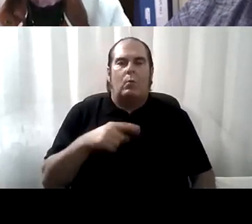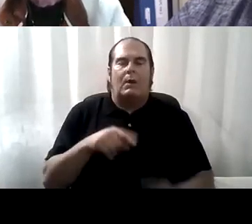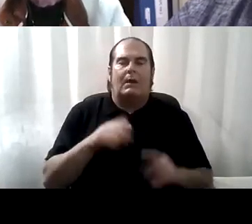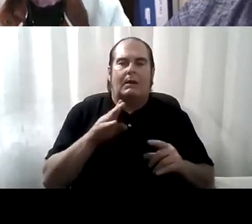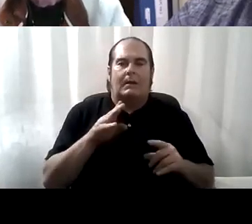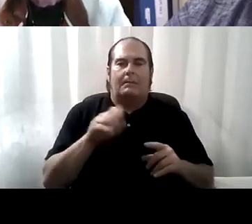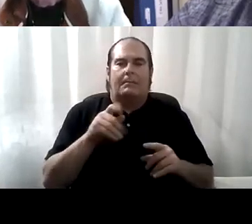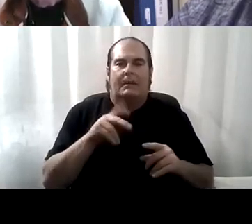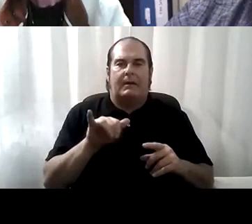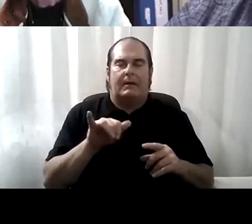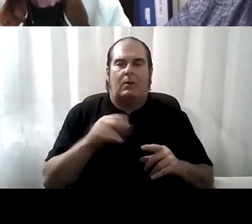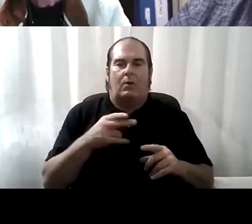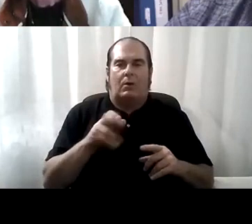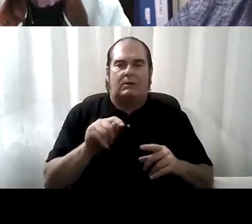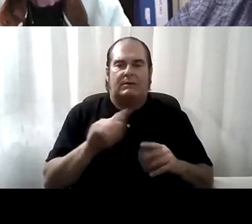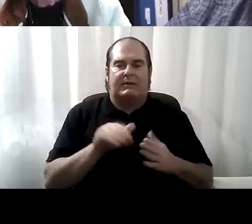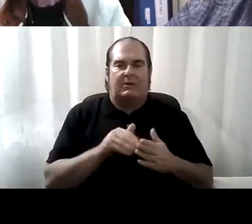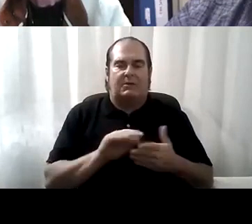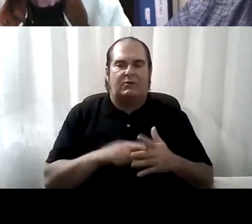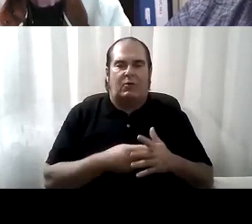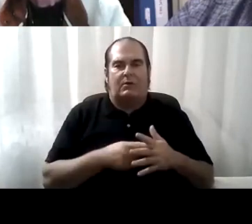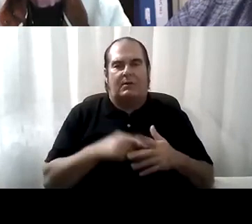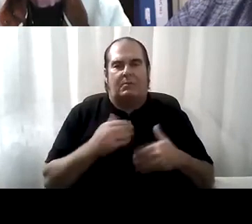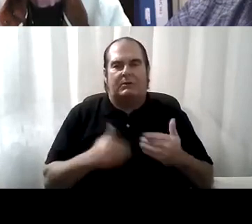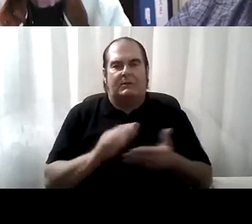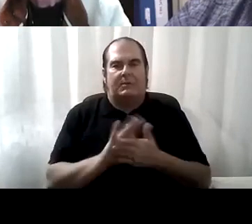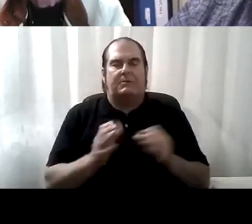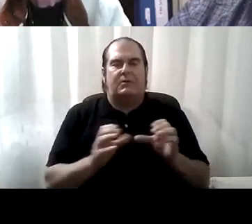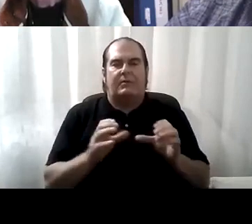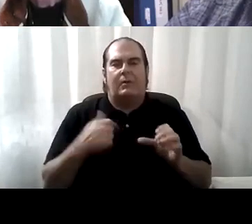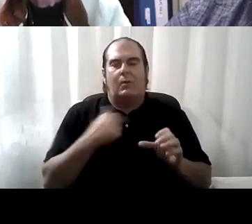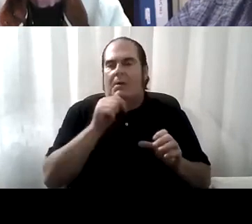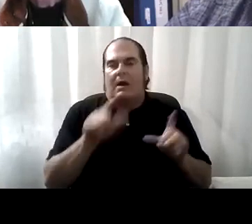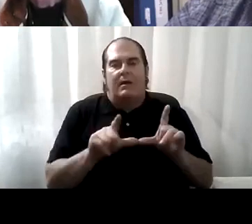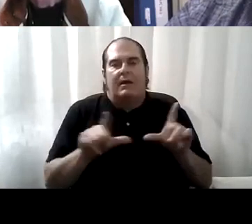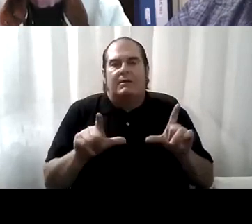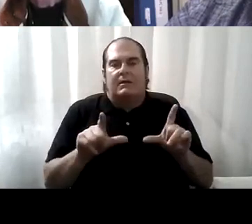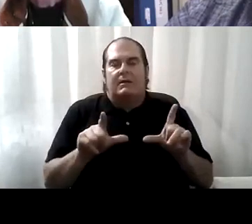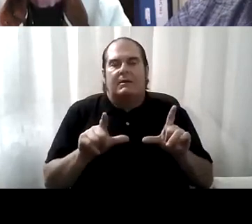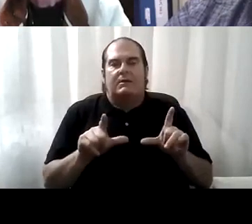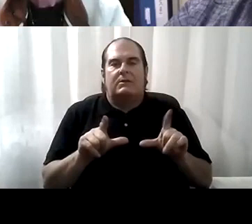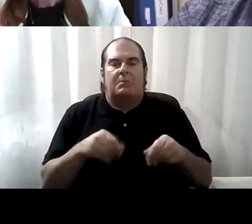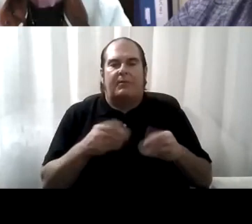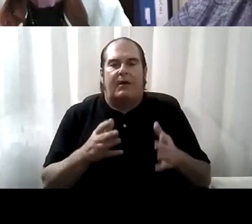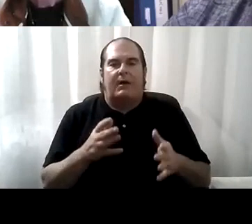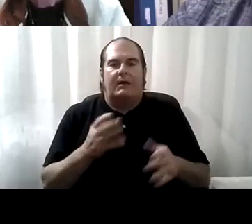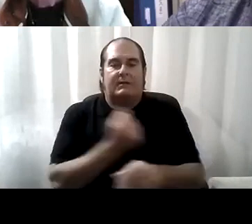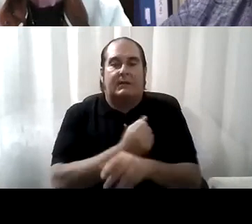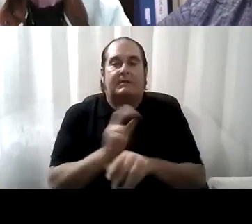to become certified, we were not currently licensed as a substance use treatment center.